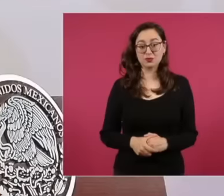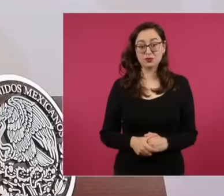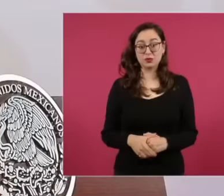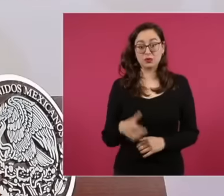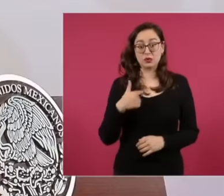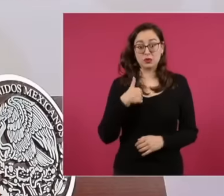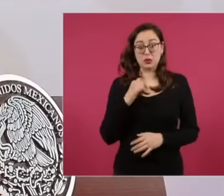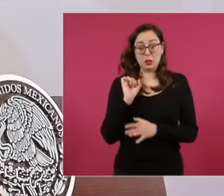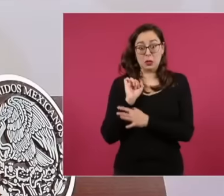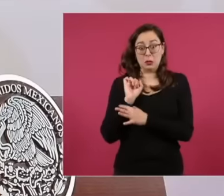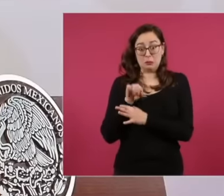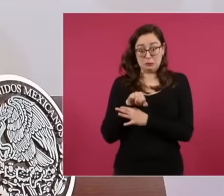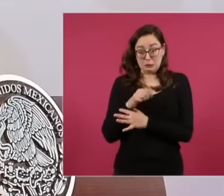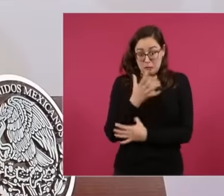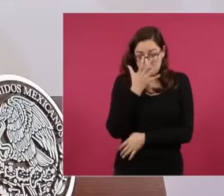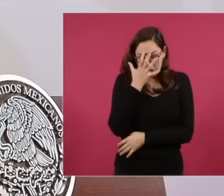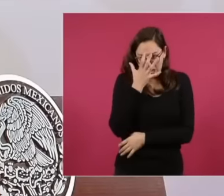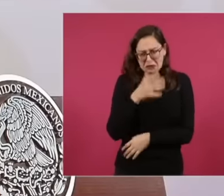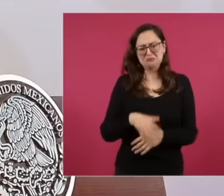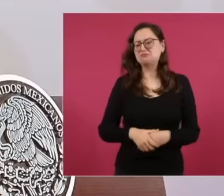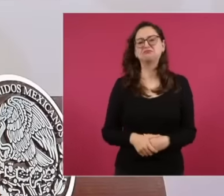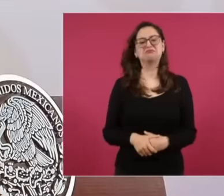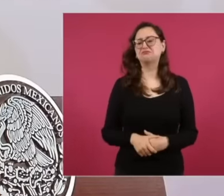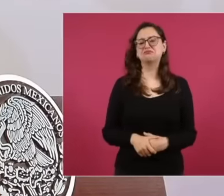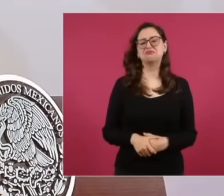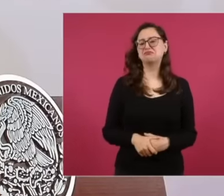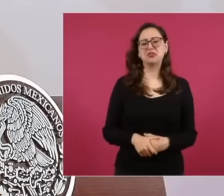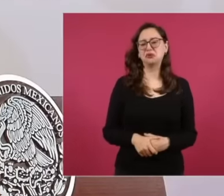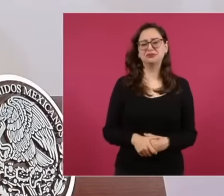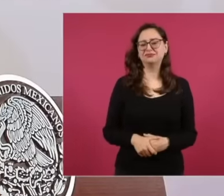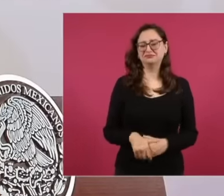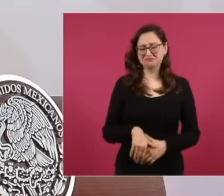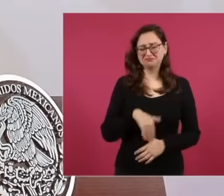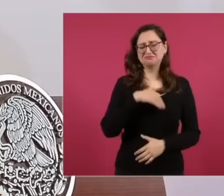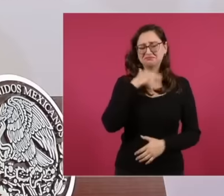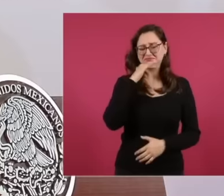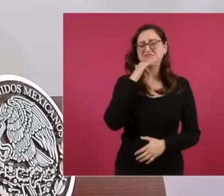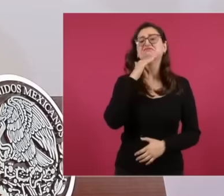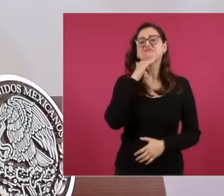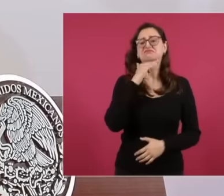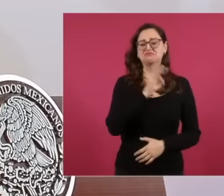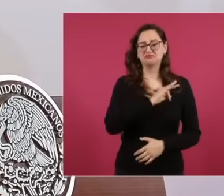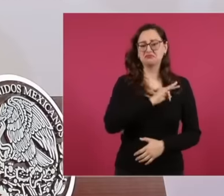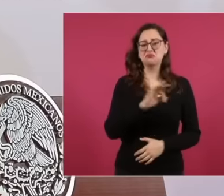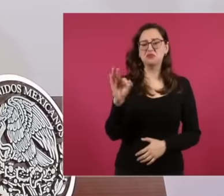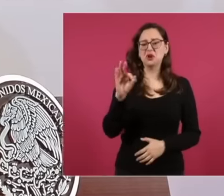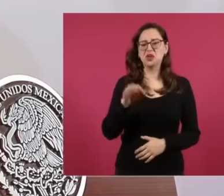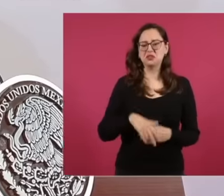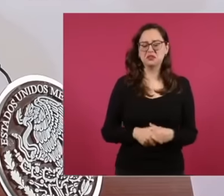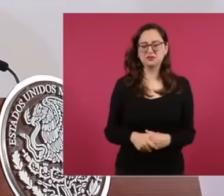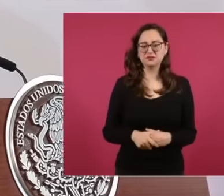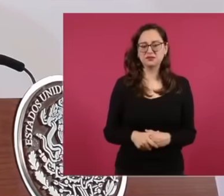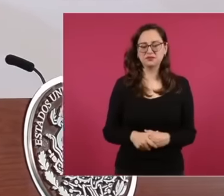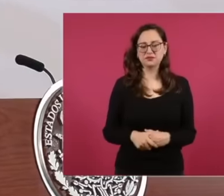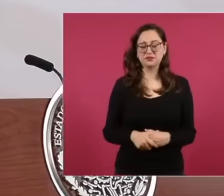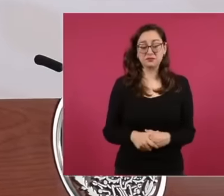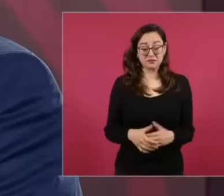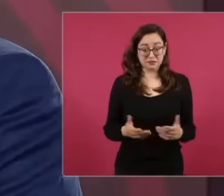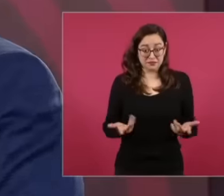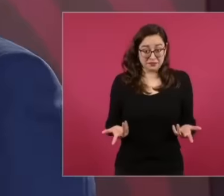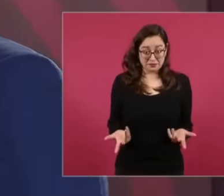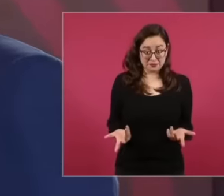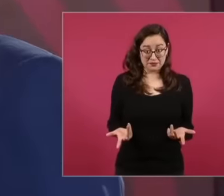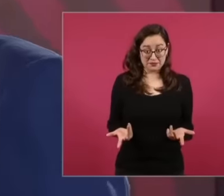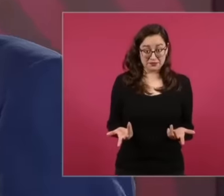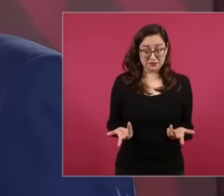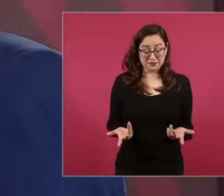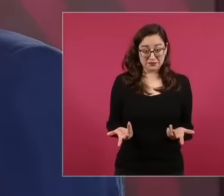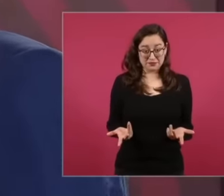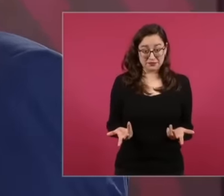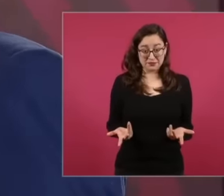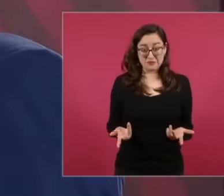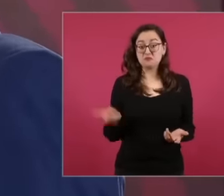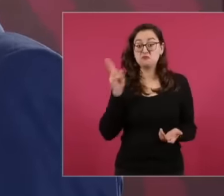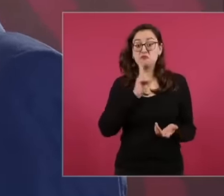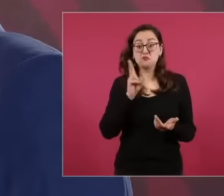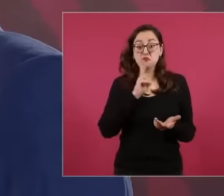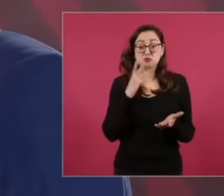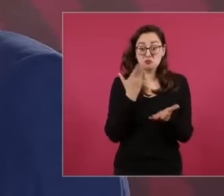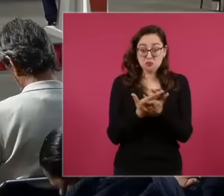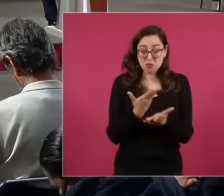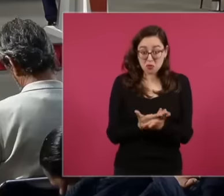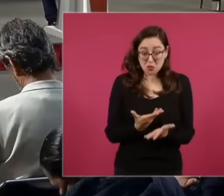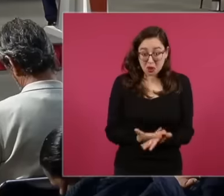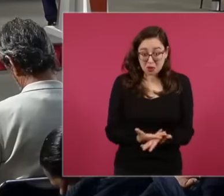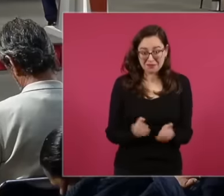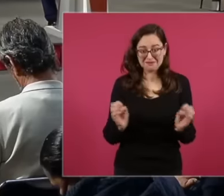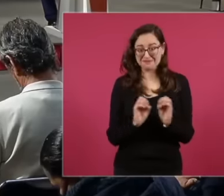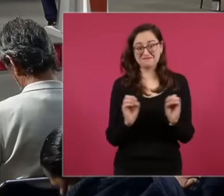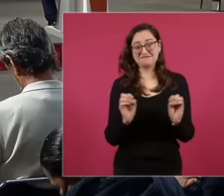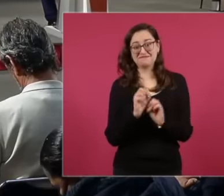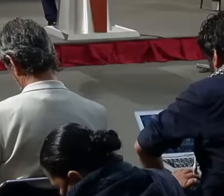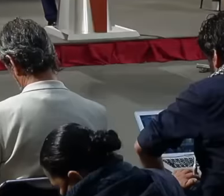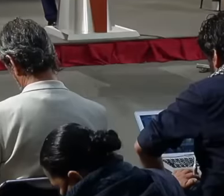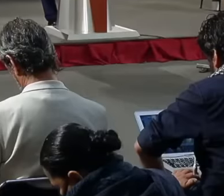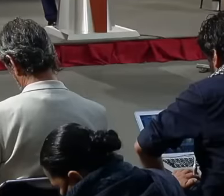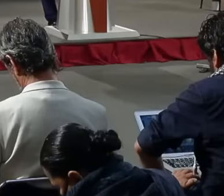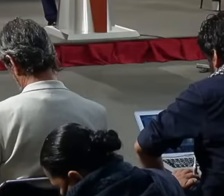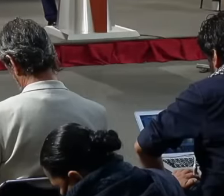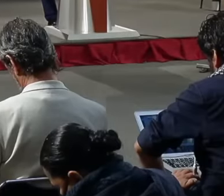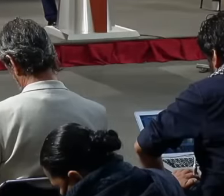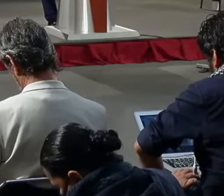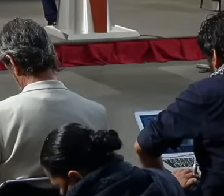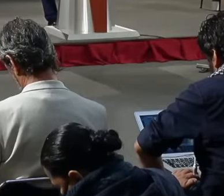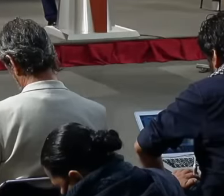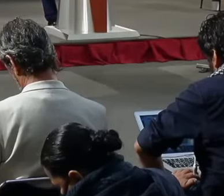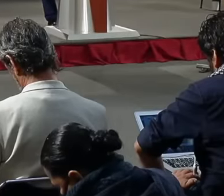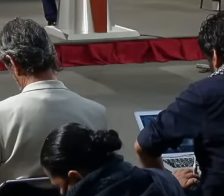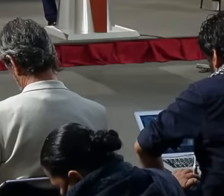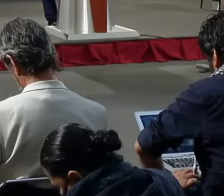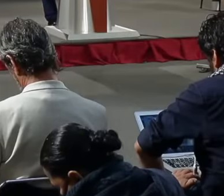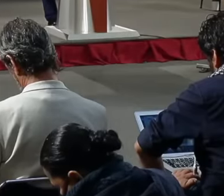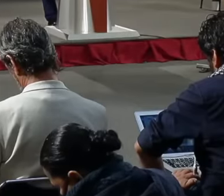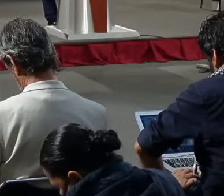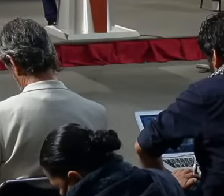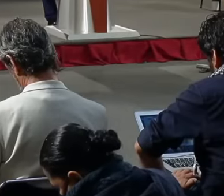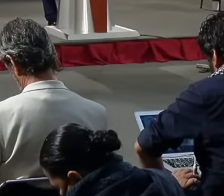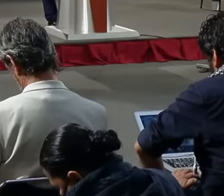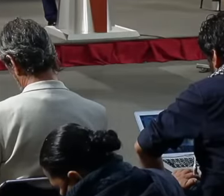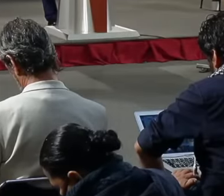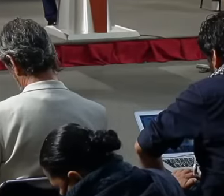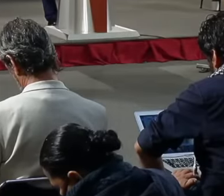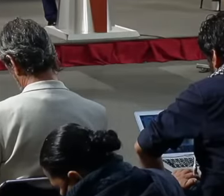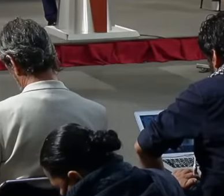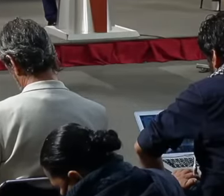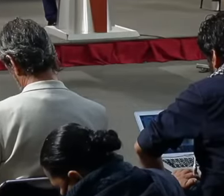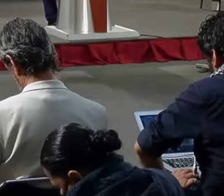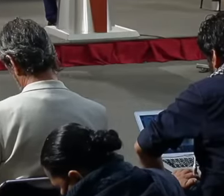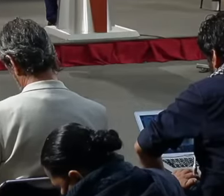head. No, then, without any proof, the lady dares to say that they gave me money for